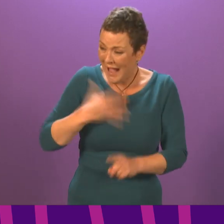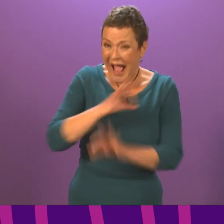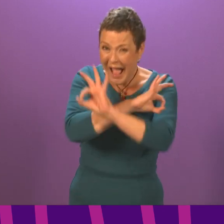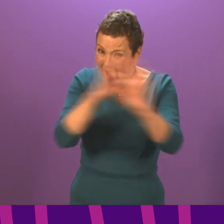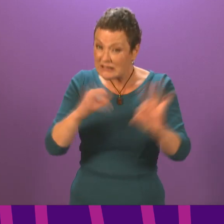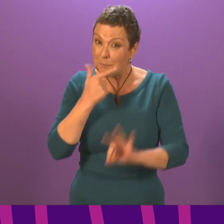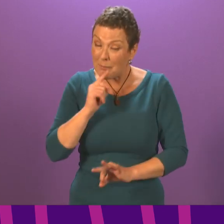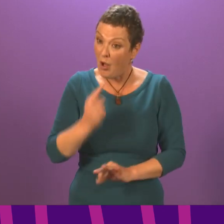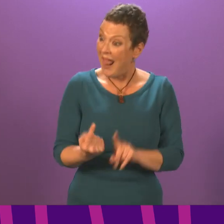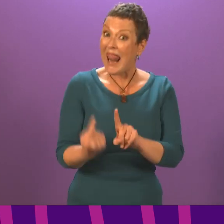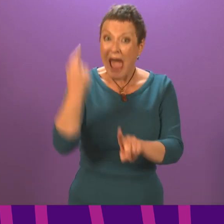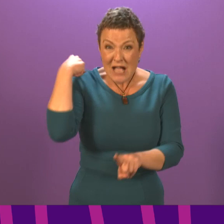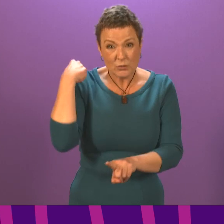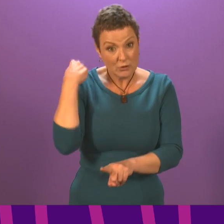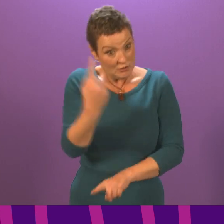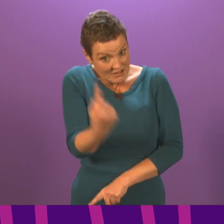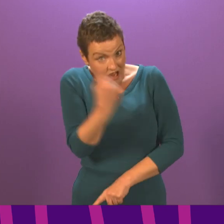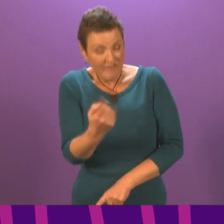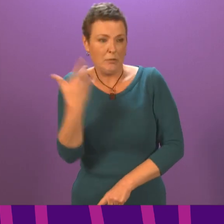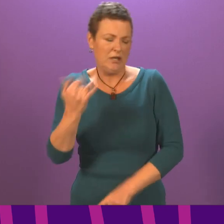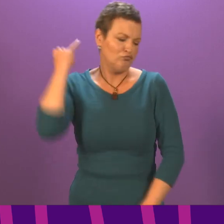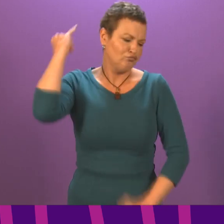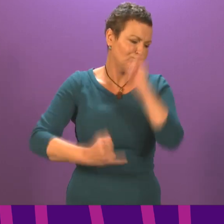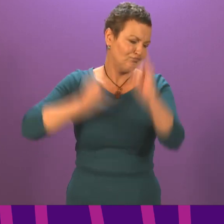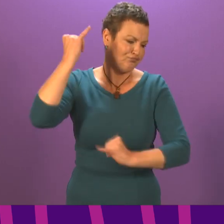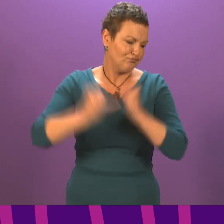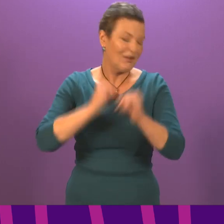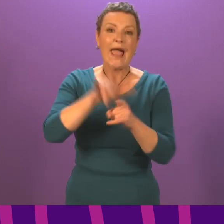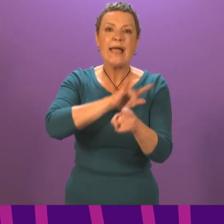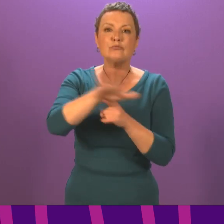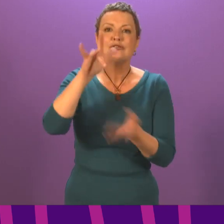reflect on the data at that time and, at least, to accept that that the wider judgment is